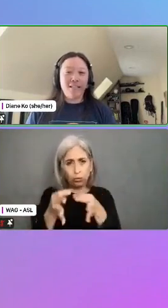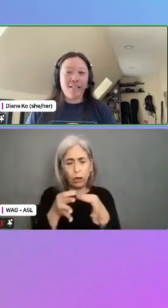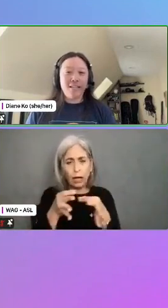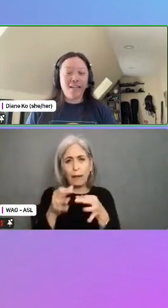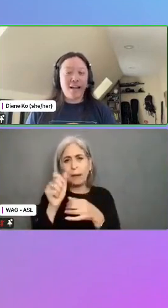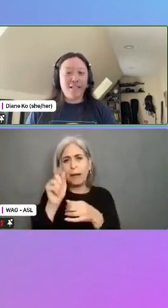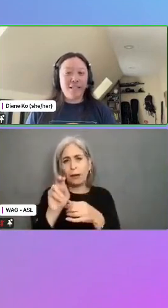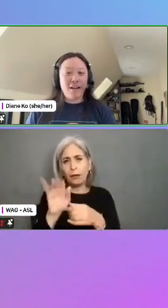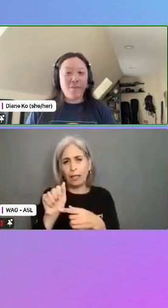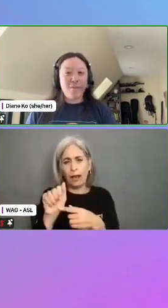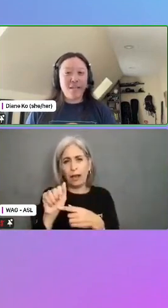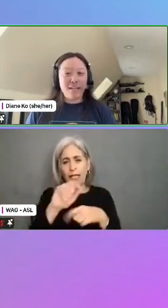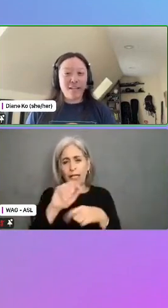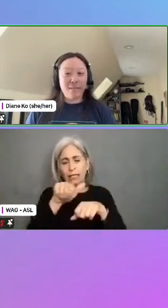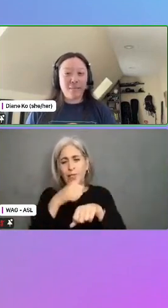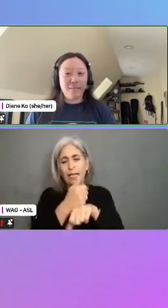mention a few other ways